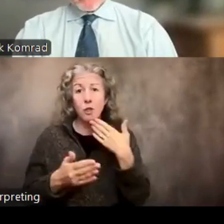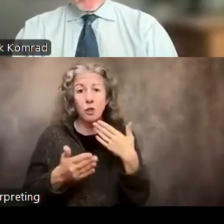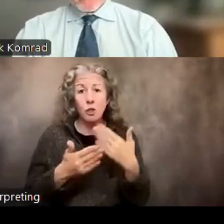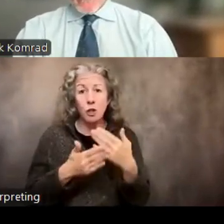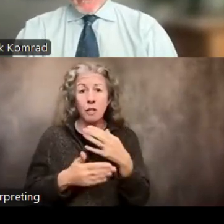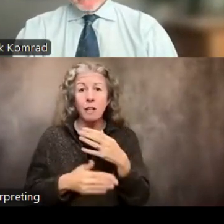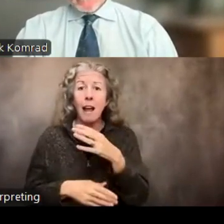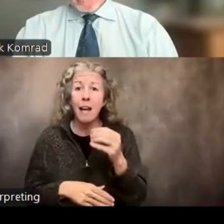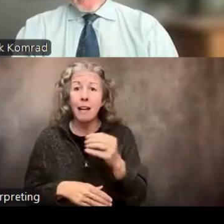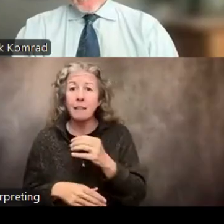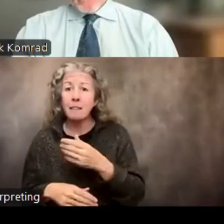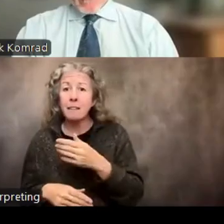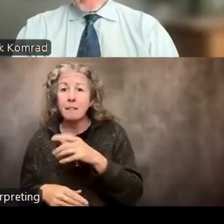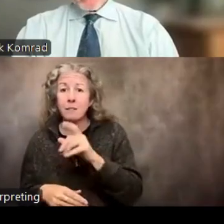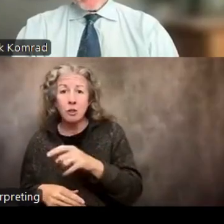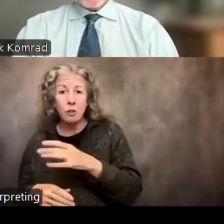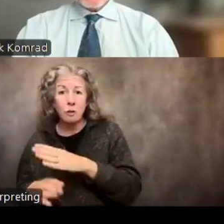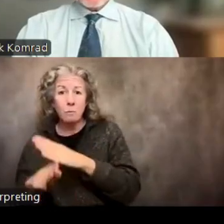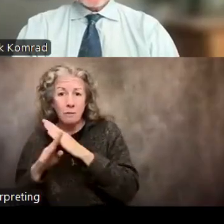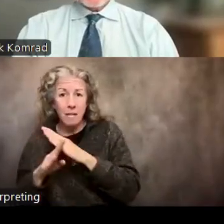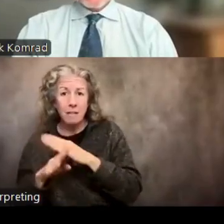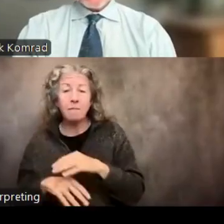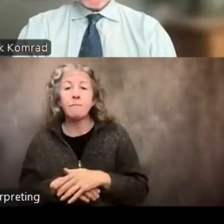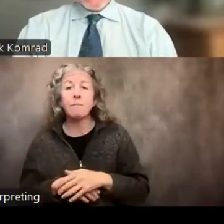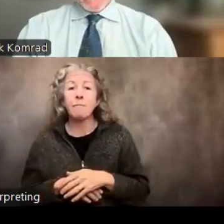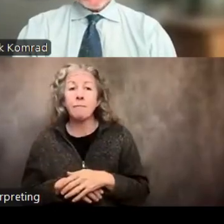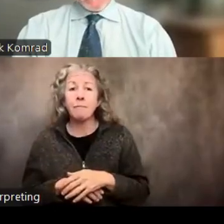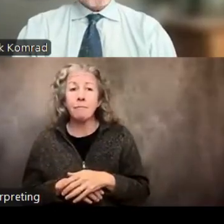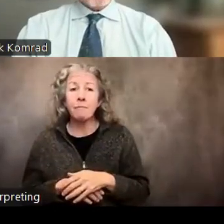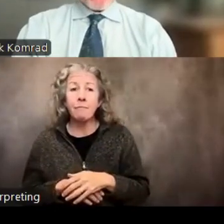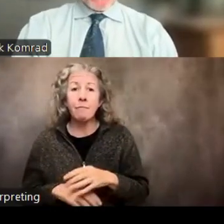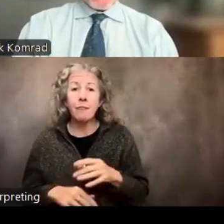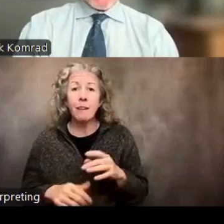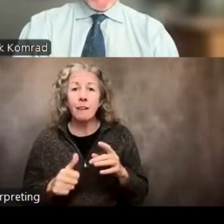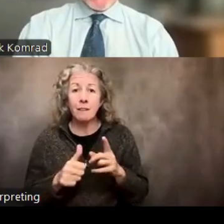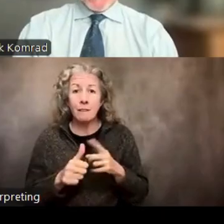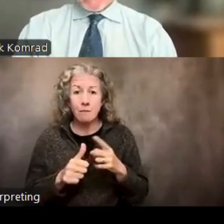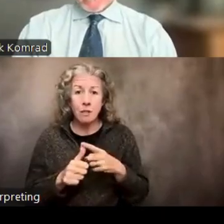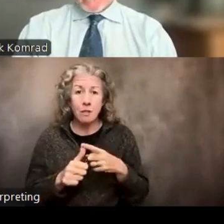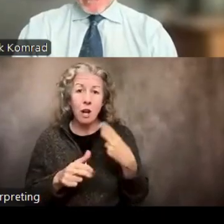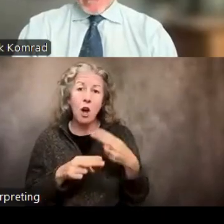provide. The former we designate as a pathology, as something